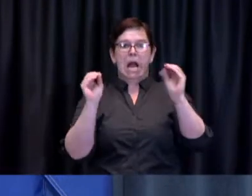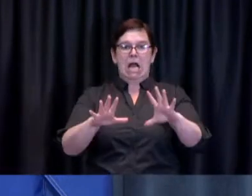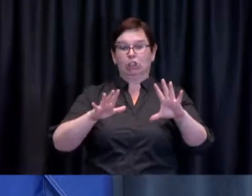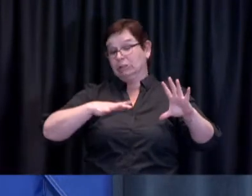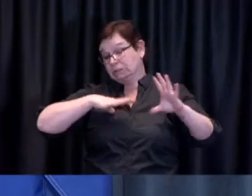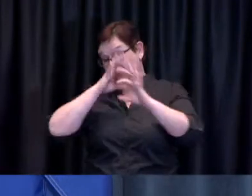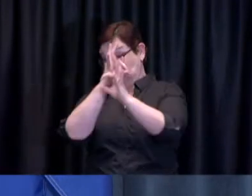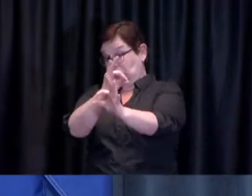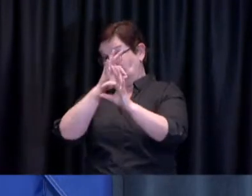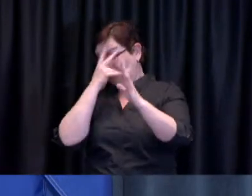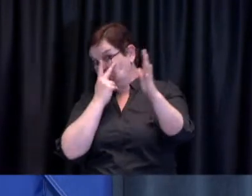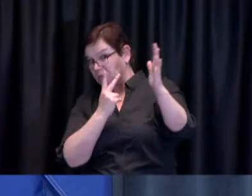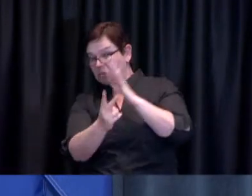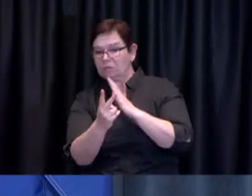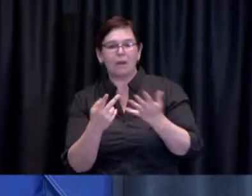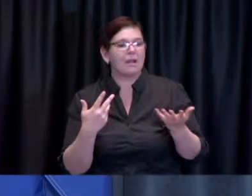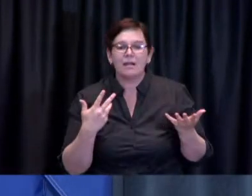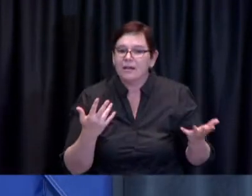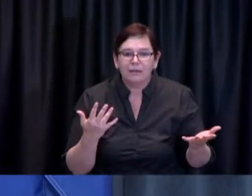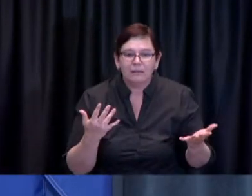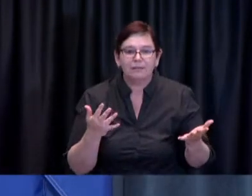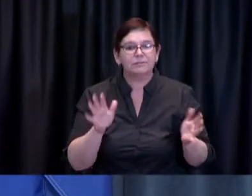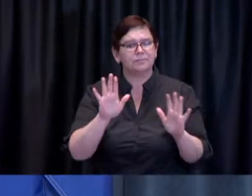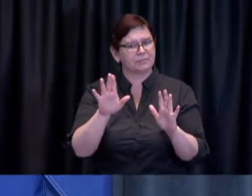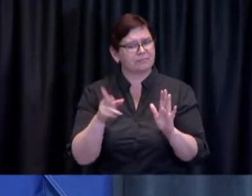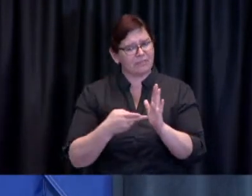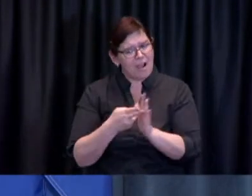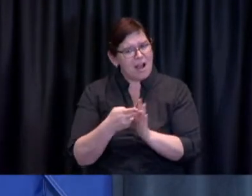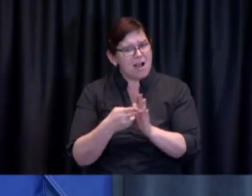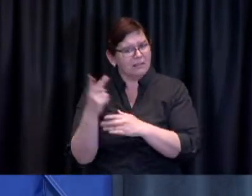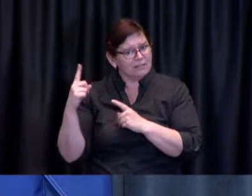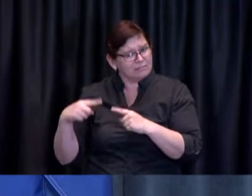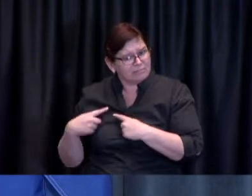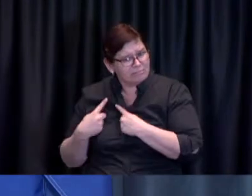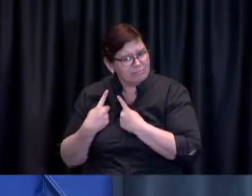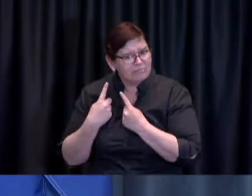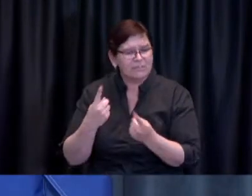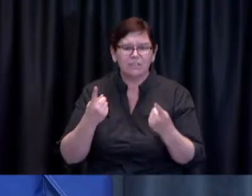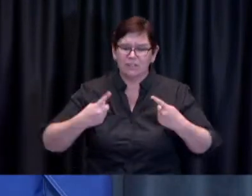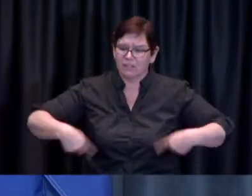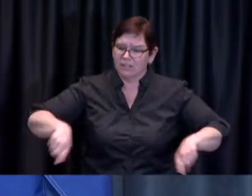thing that has held true for the immunization task force team throughout this vaccination